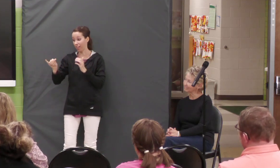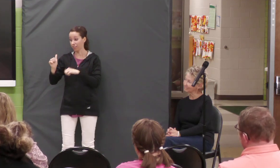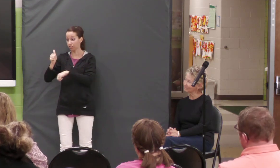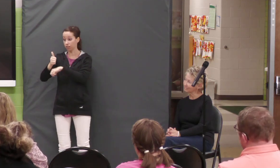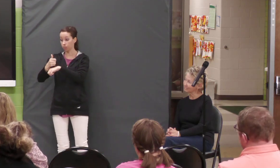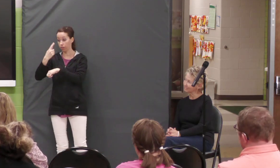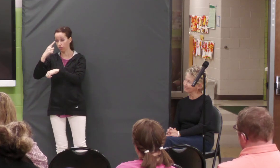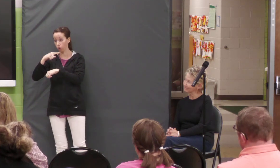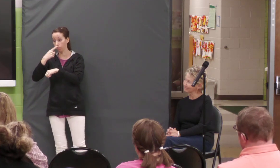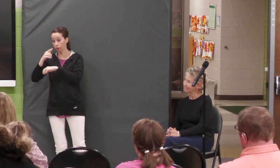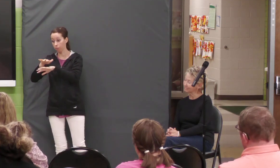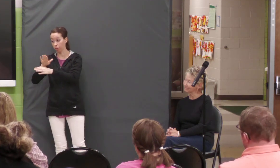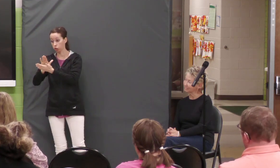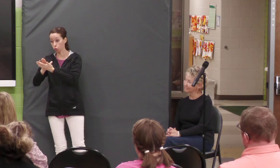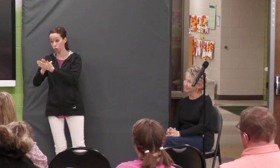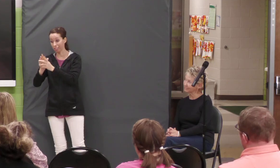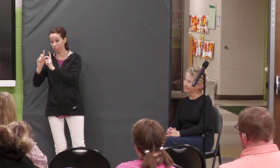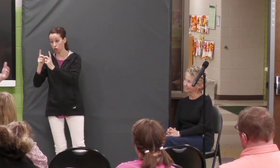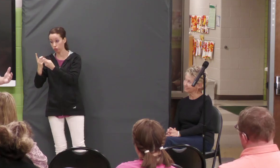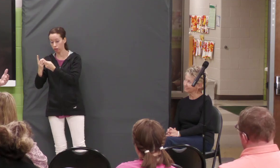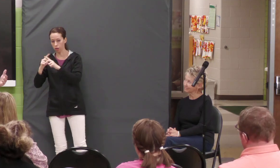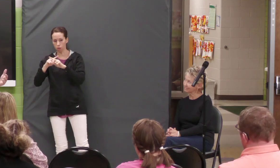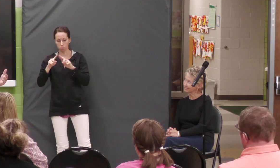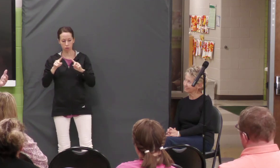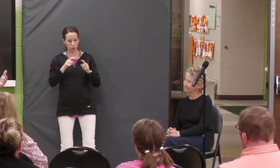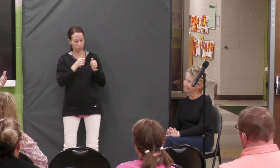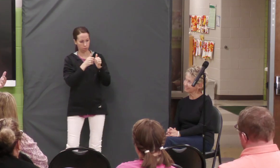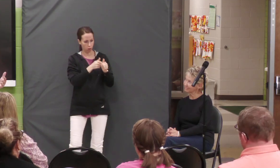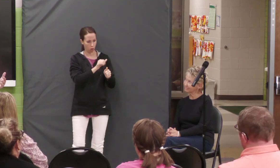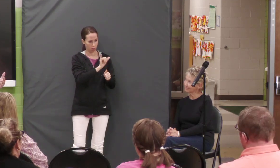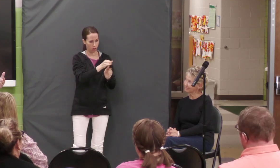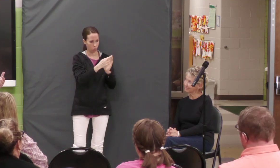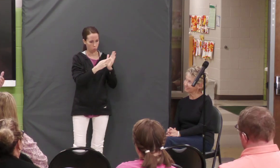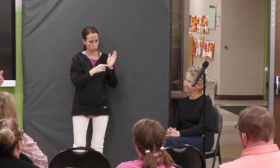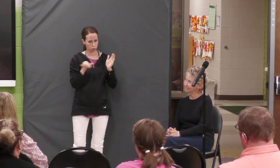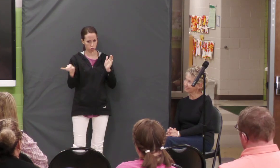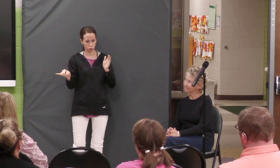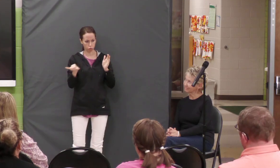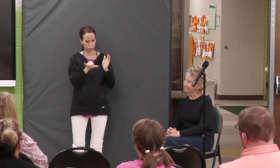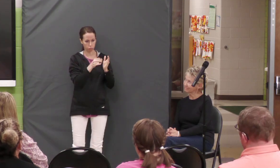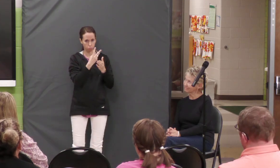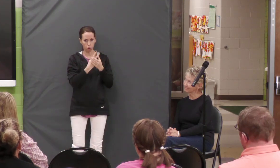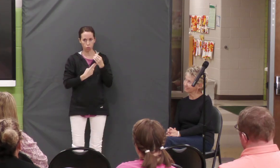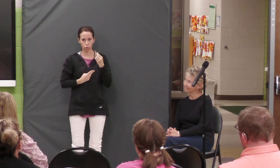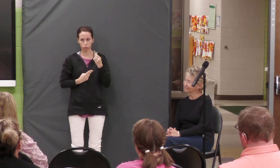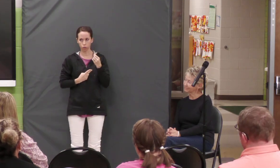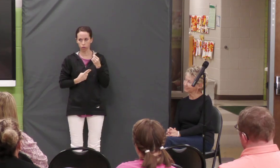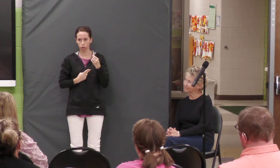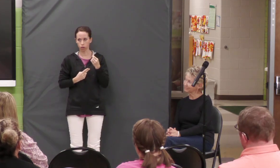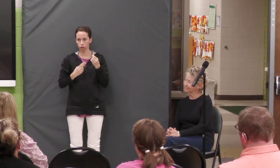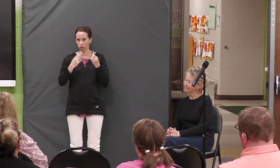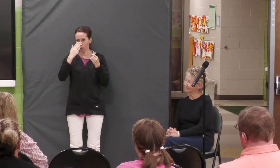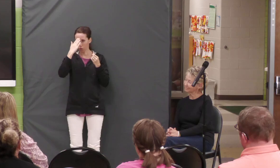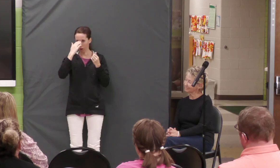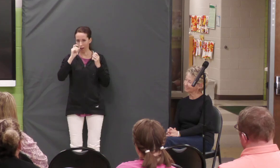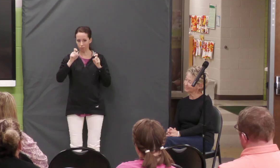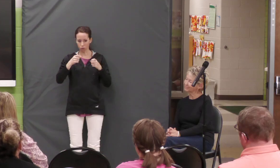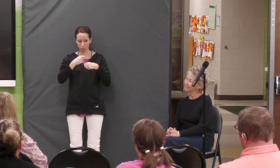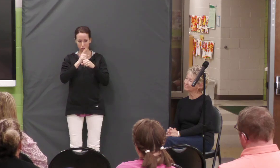school district but also obeying those rules as well and making that all jive and so that's what